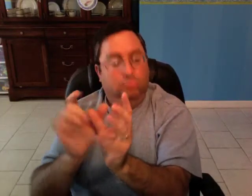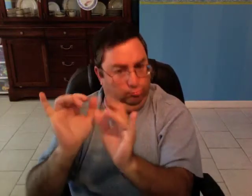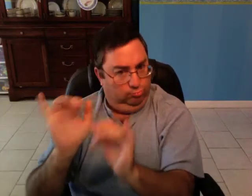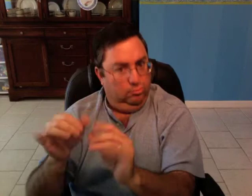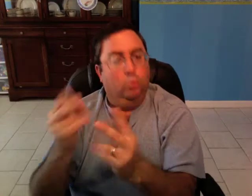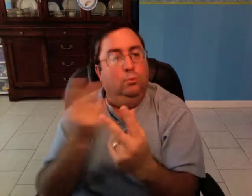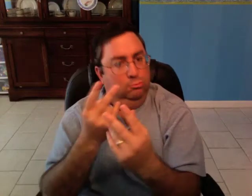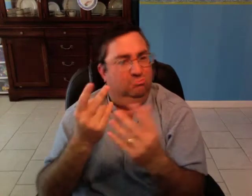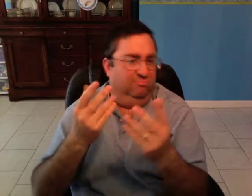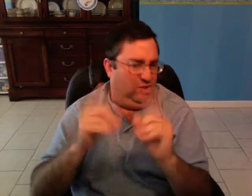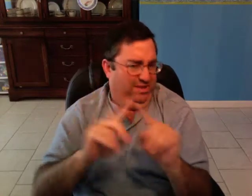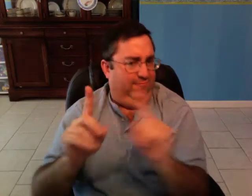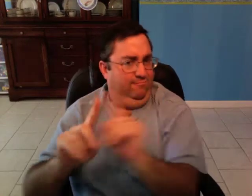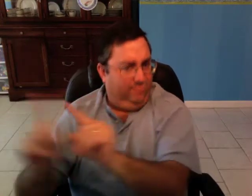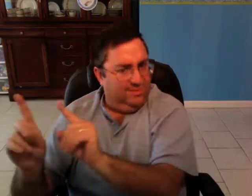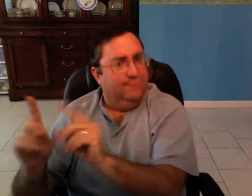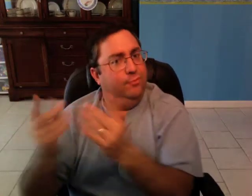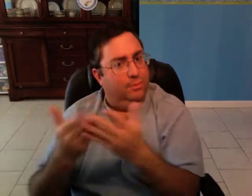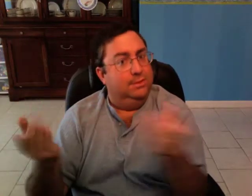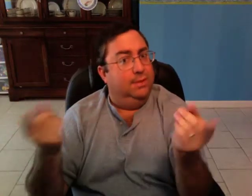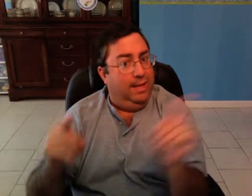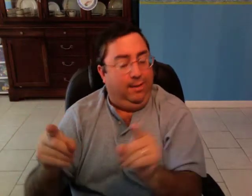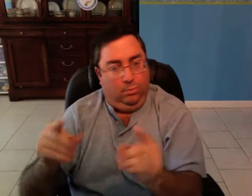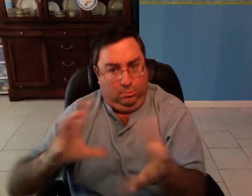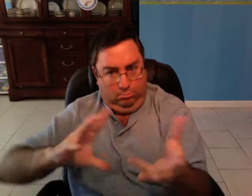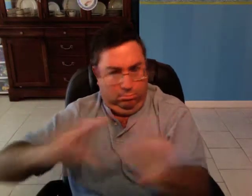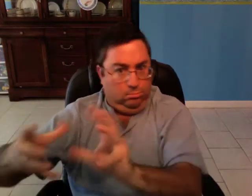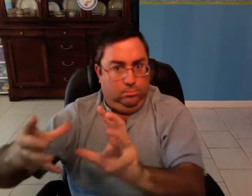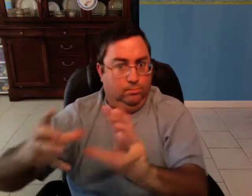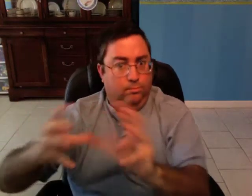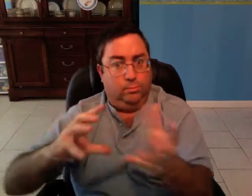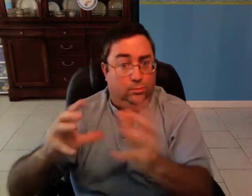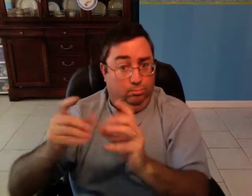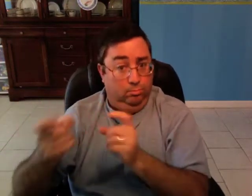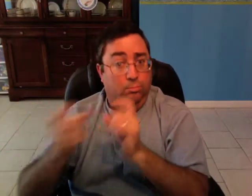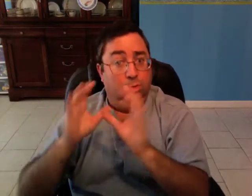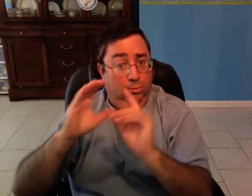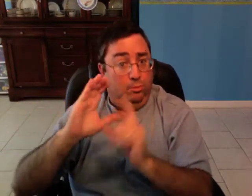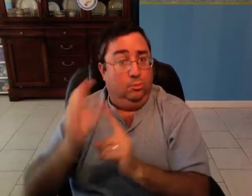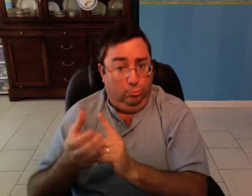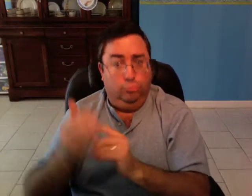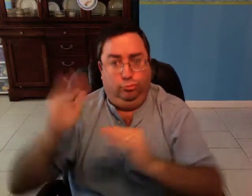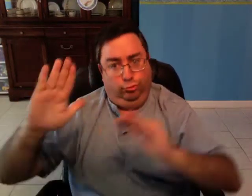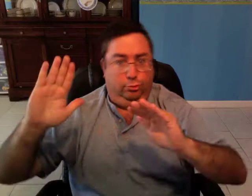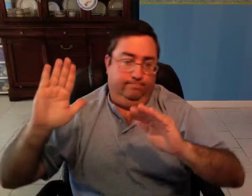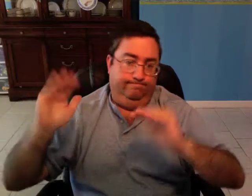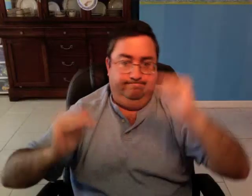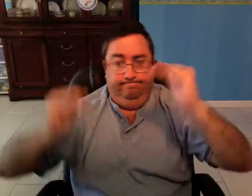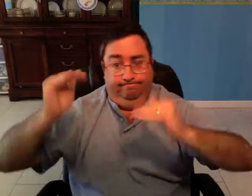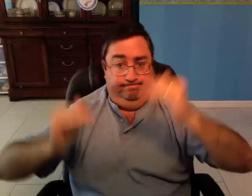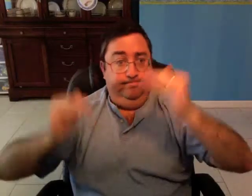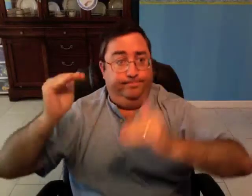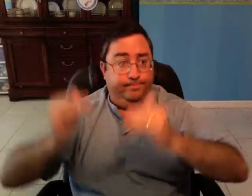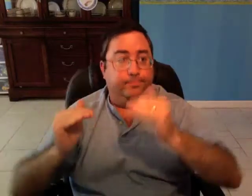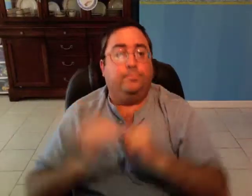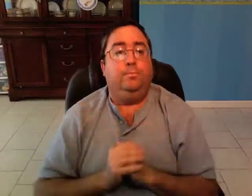The convergence of these different cultural beliefs cause this disruption. And the culture needs to find its equilibrium.